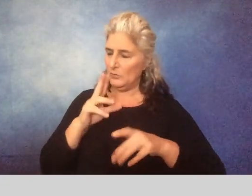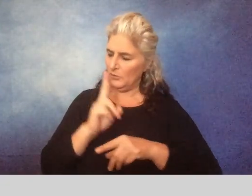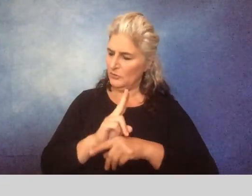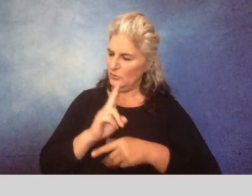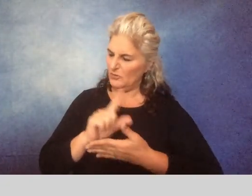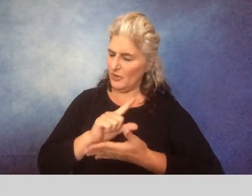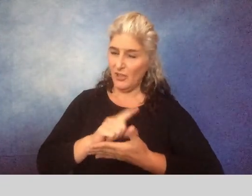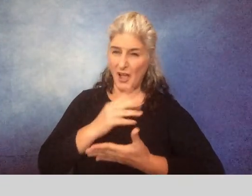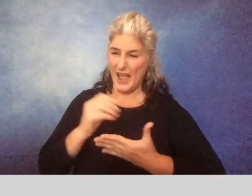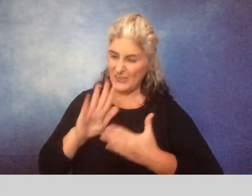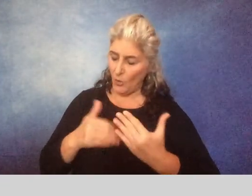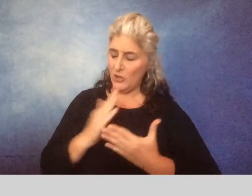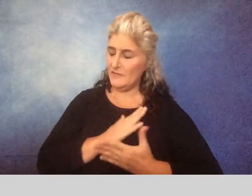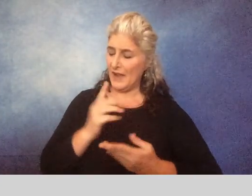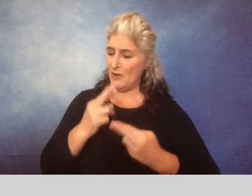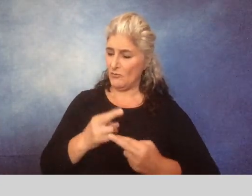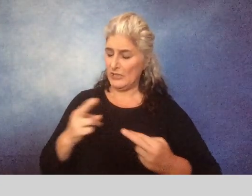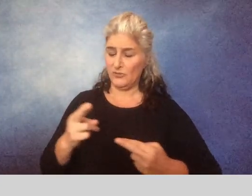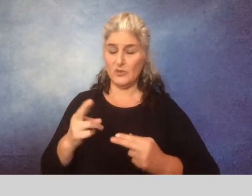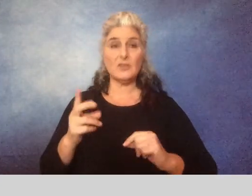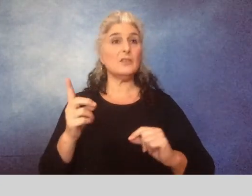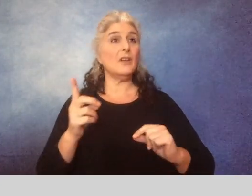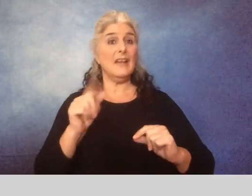This clip is 100% true.